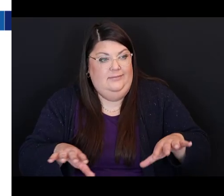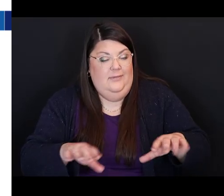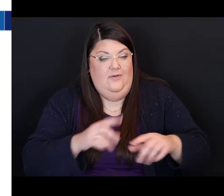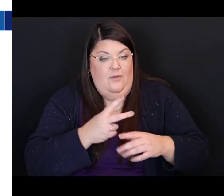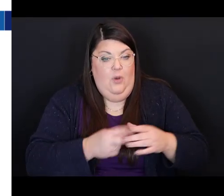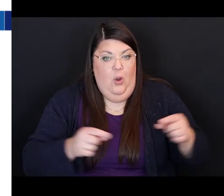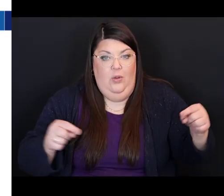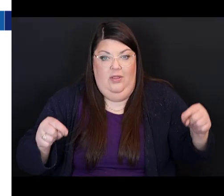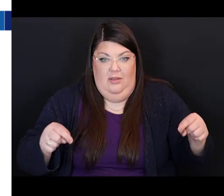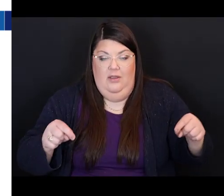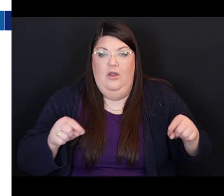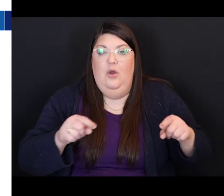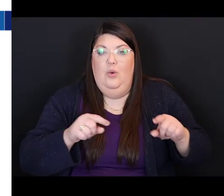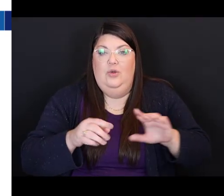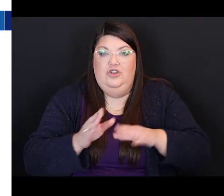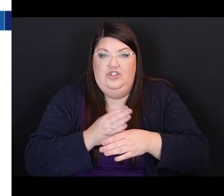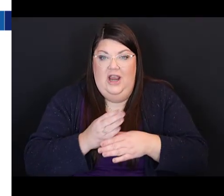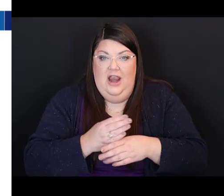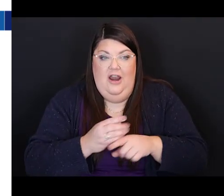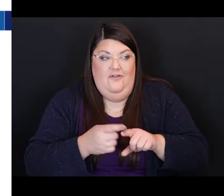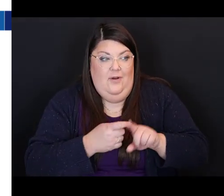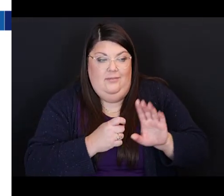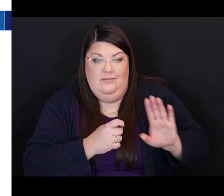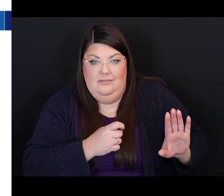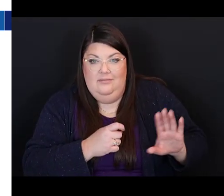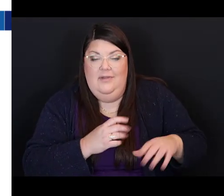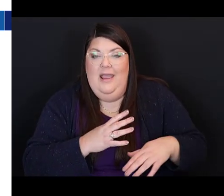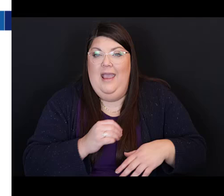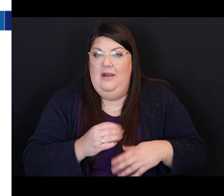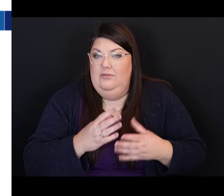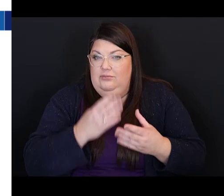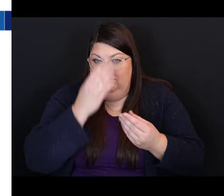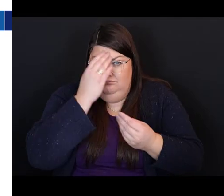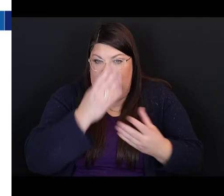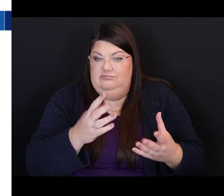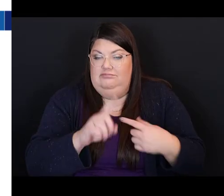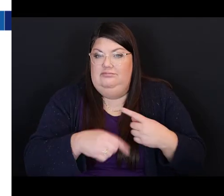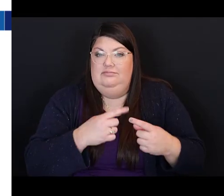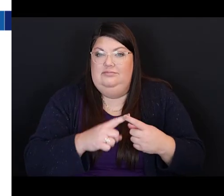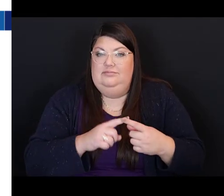we amplify. We want to make sure that the field and the community know about the great work that's